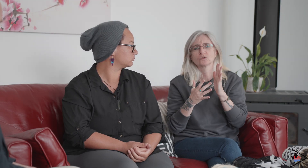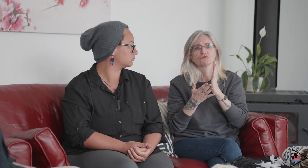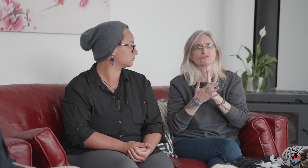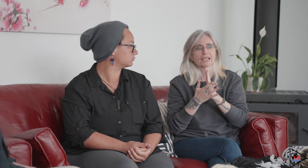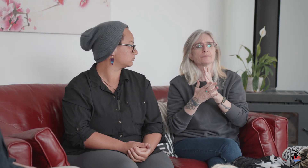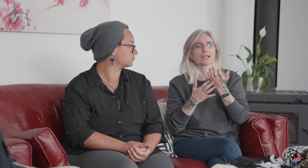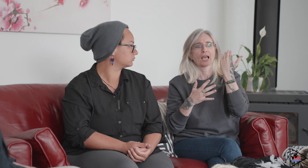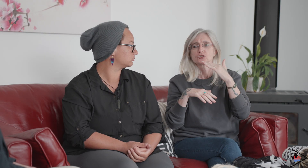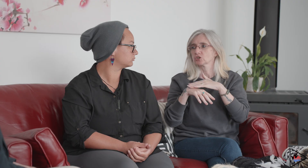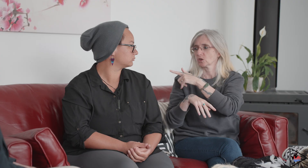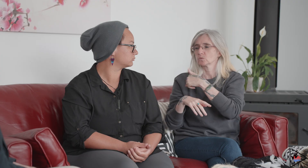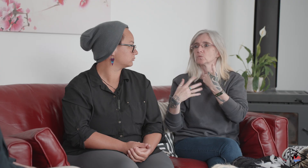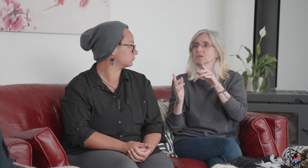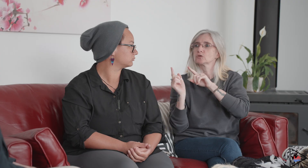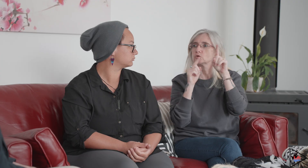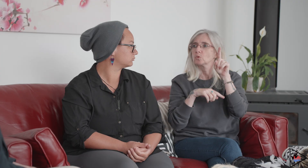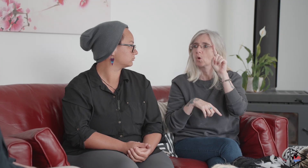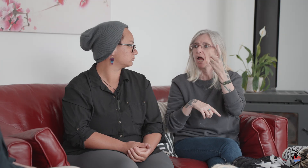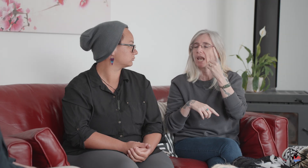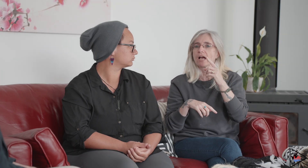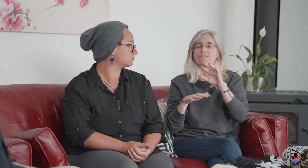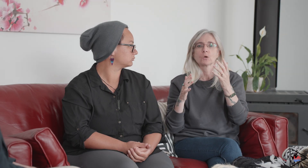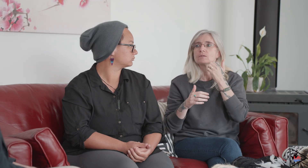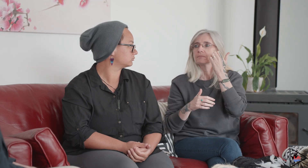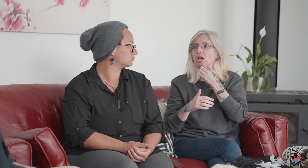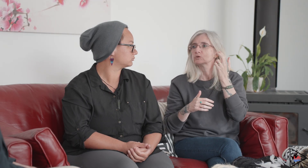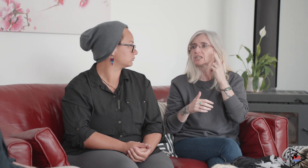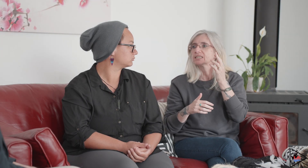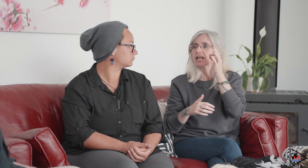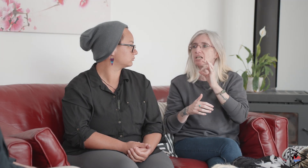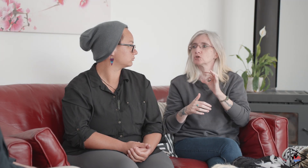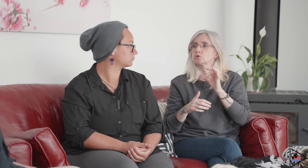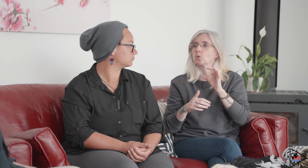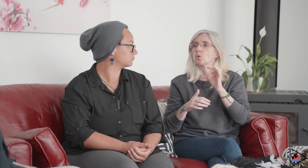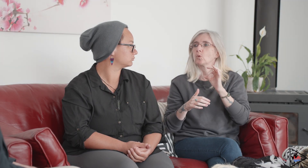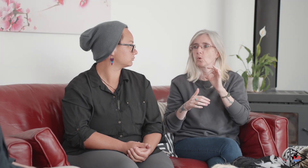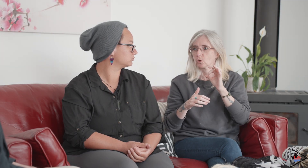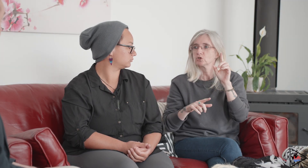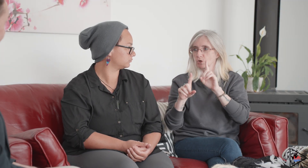It's so important. When we first started and we went to uh I remember we went to Auckland for a